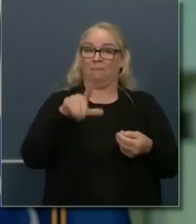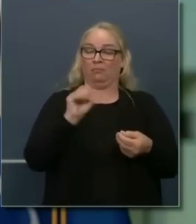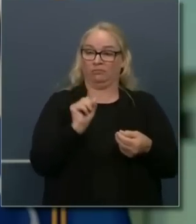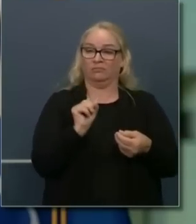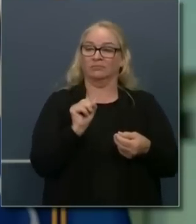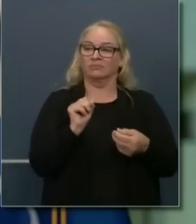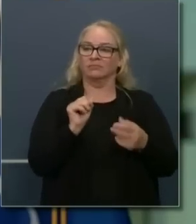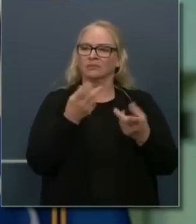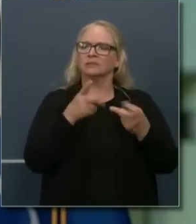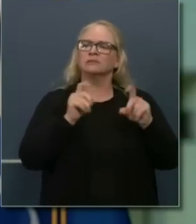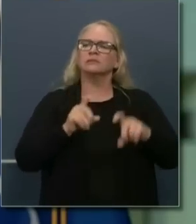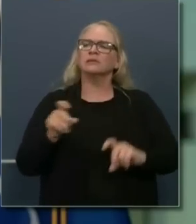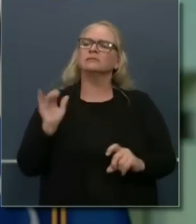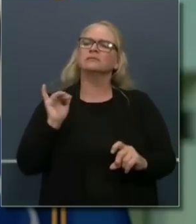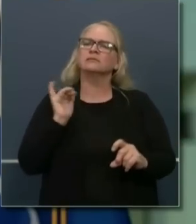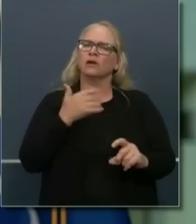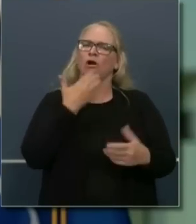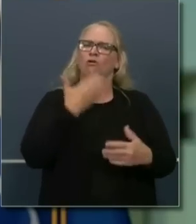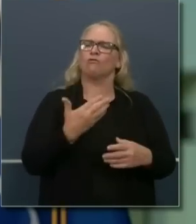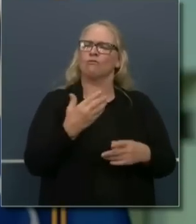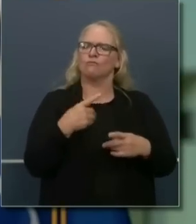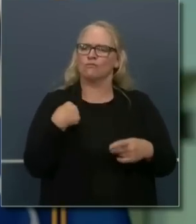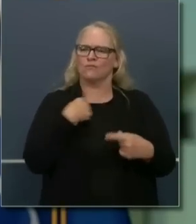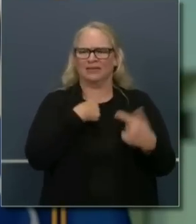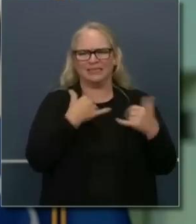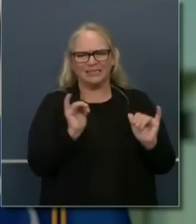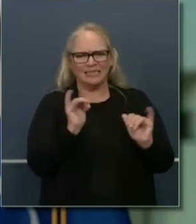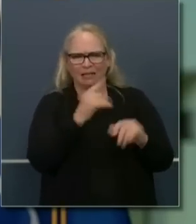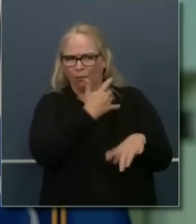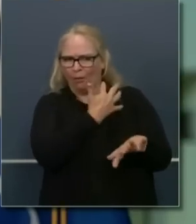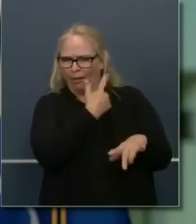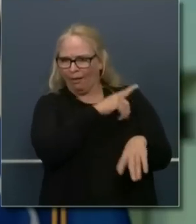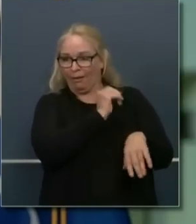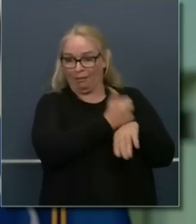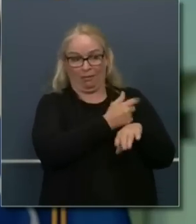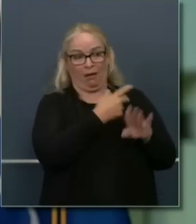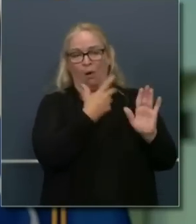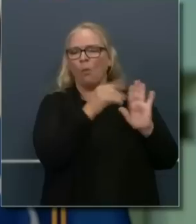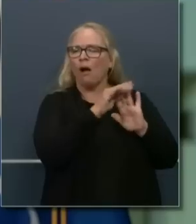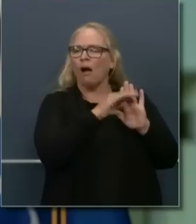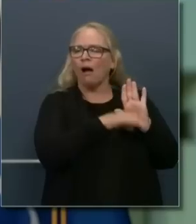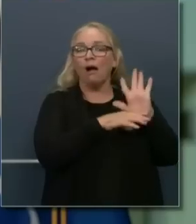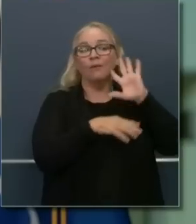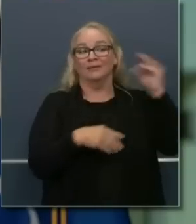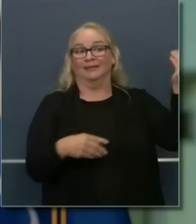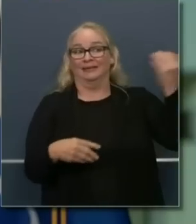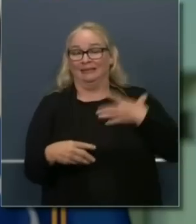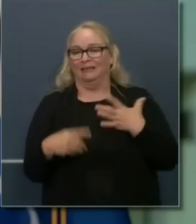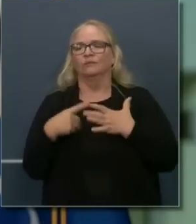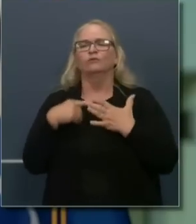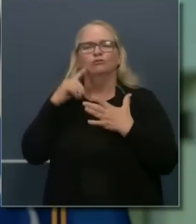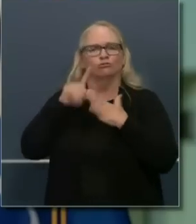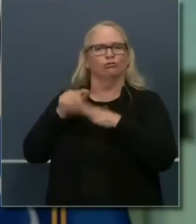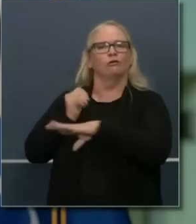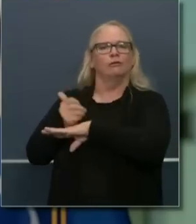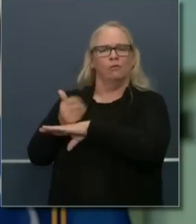THEY PROVIDED UP TO FOUR OF THOSE SAMPLES TO BE COLLECTED. SOME CASES YOU'LL SEE IN